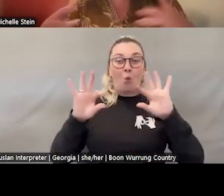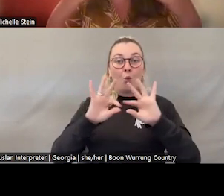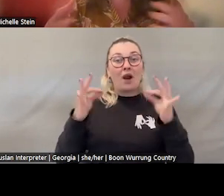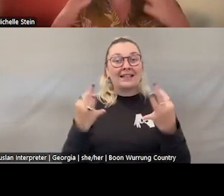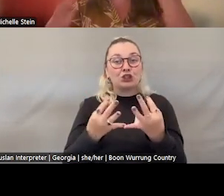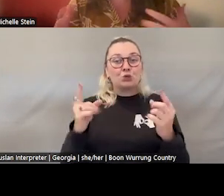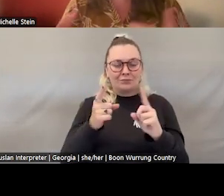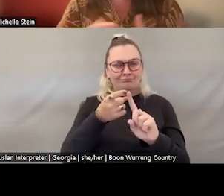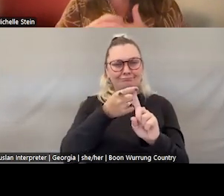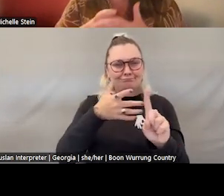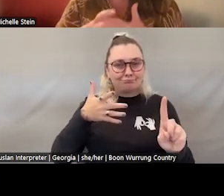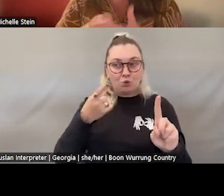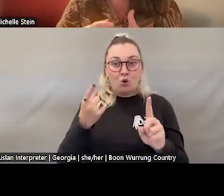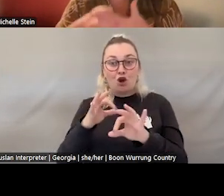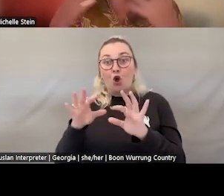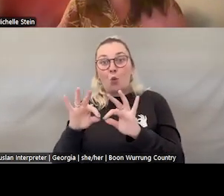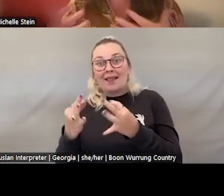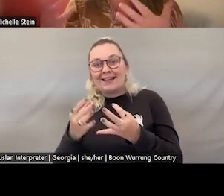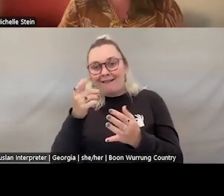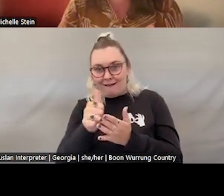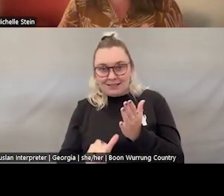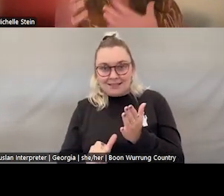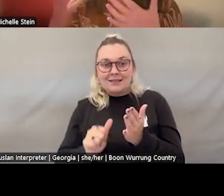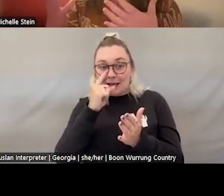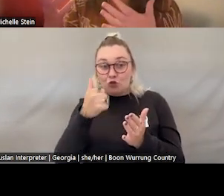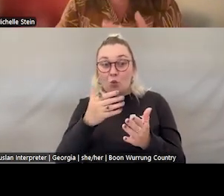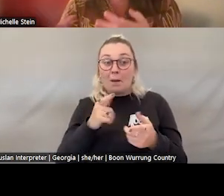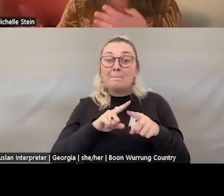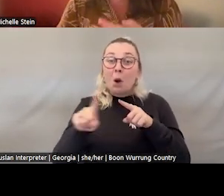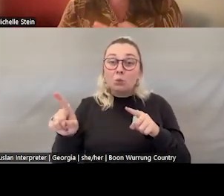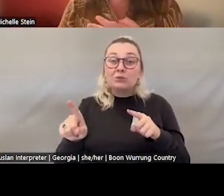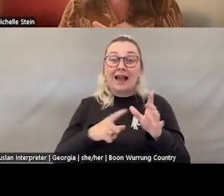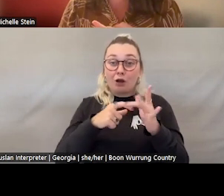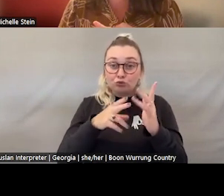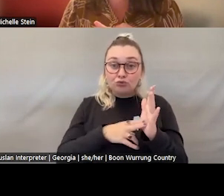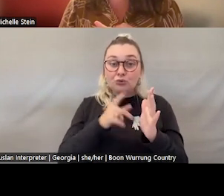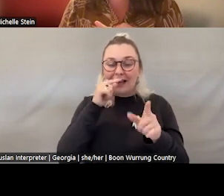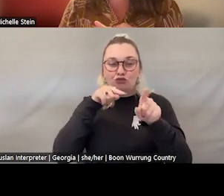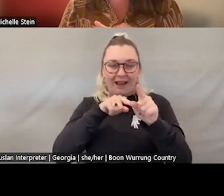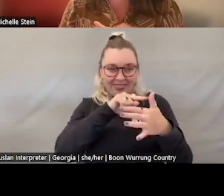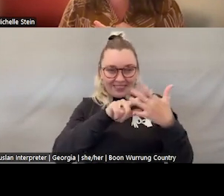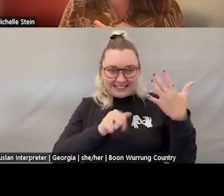and particularly, arts organisations, can use or are most actionable for you to track.